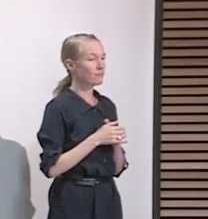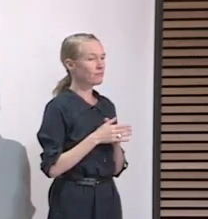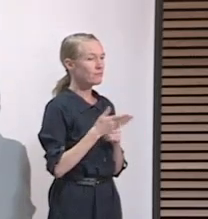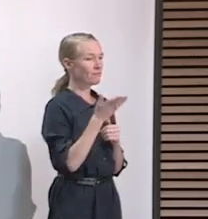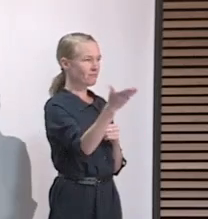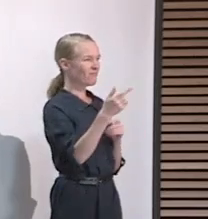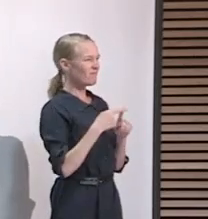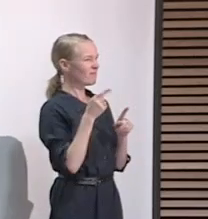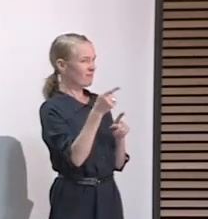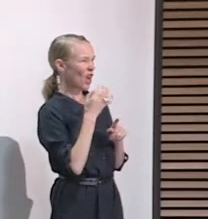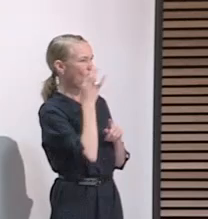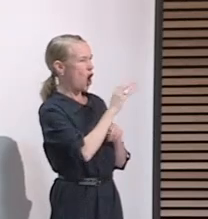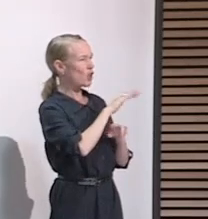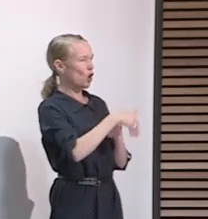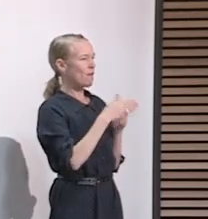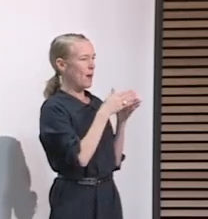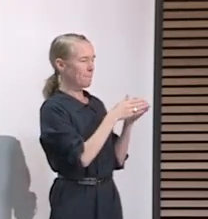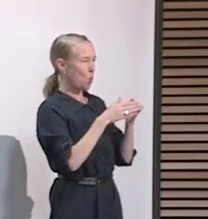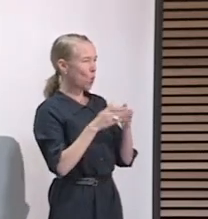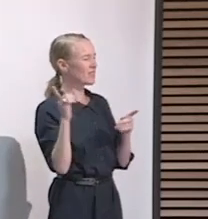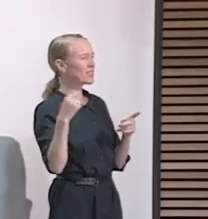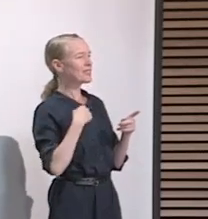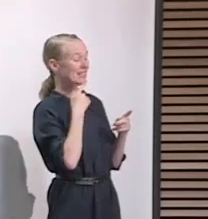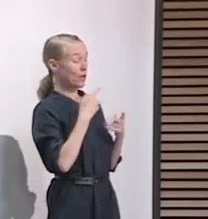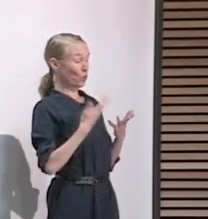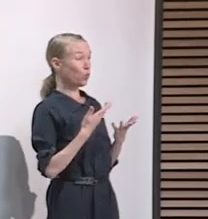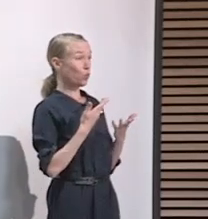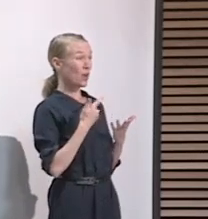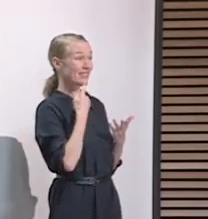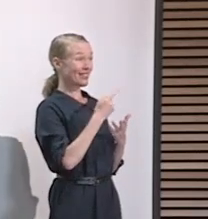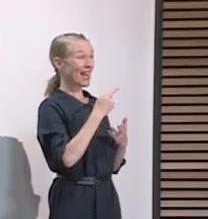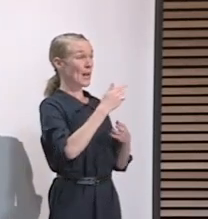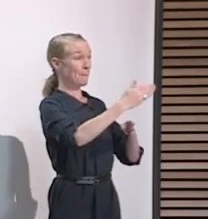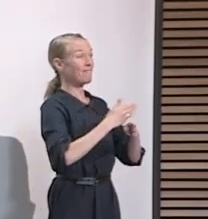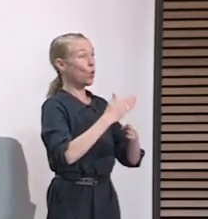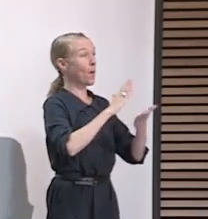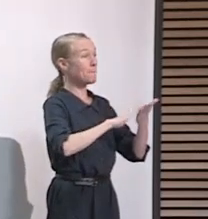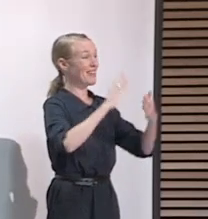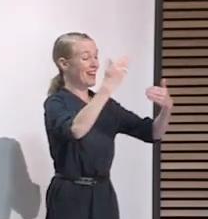workers to those two ports? The reason we set the 72